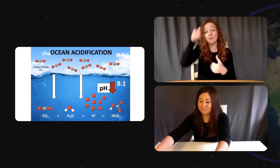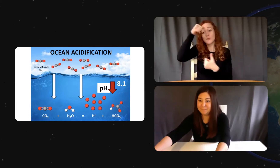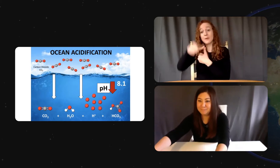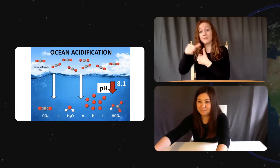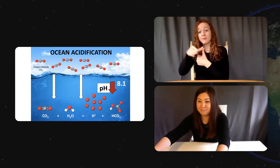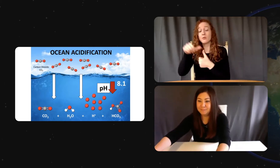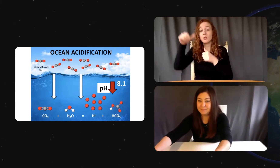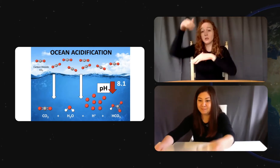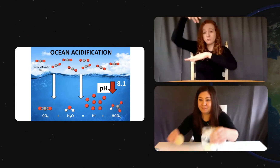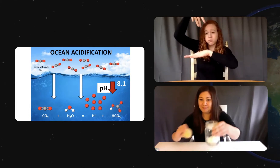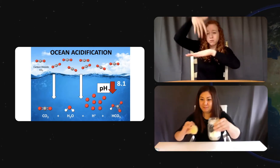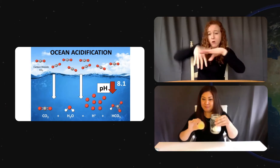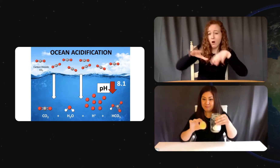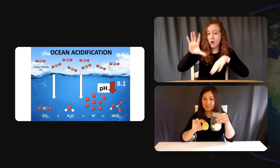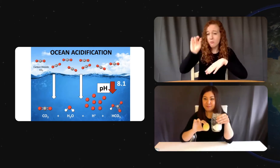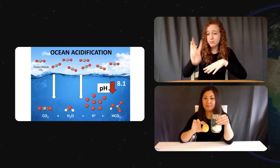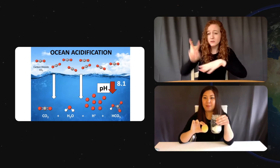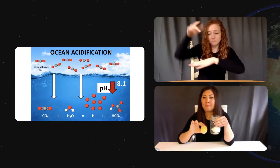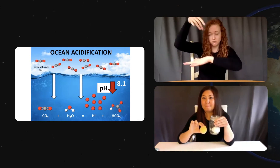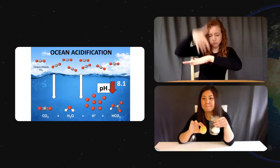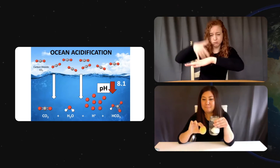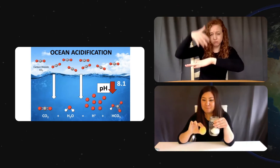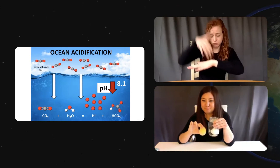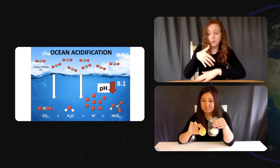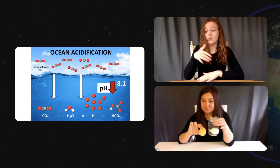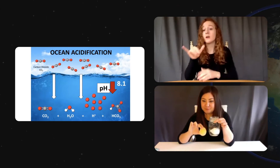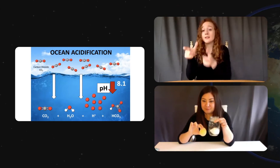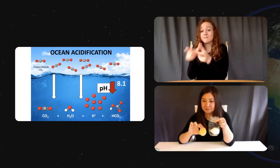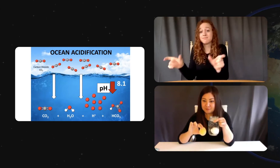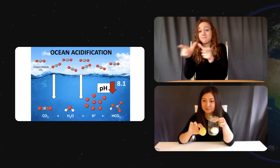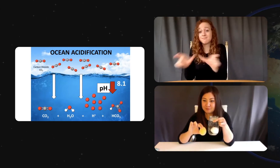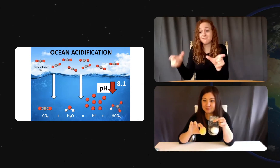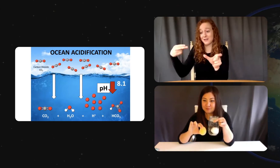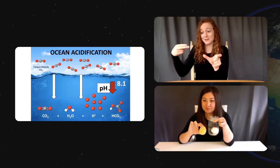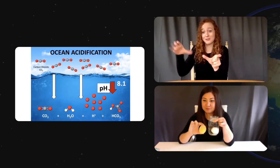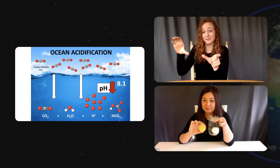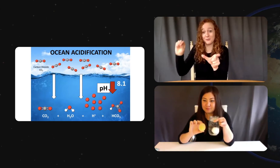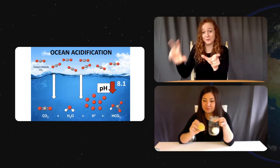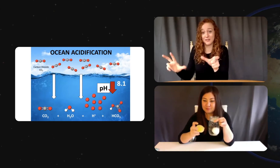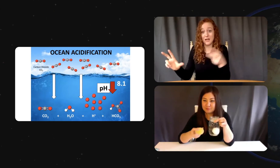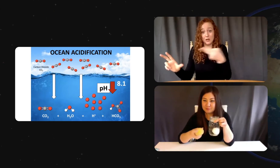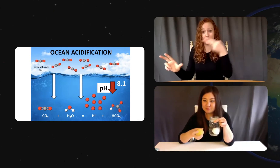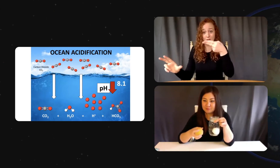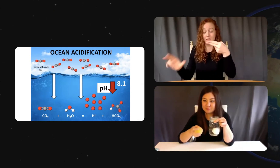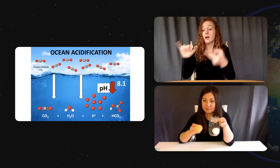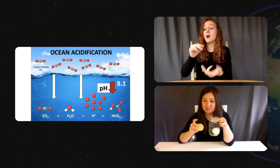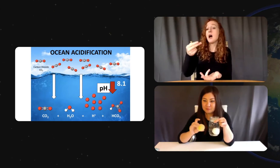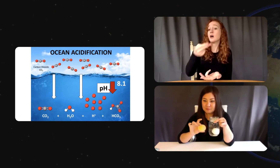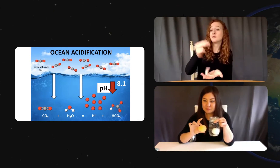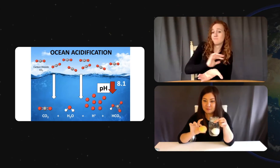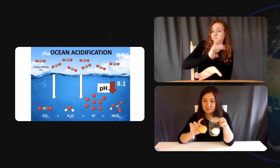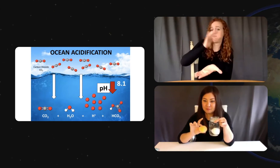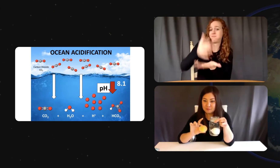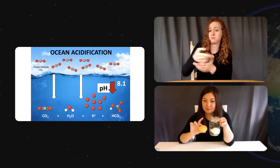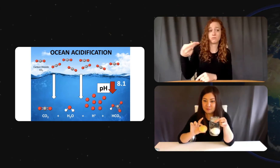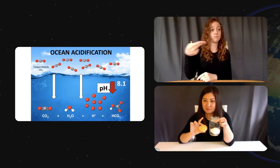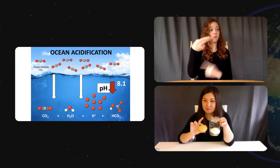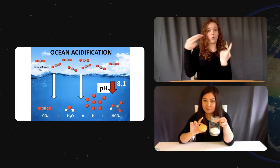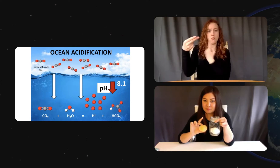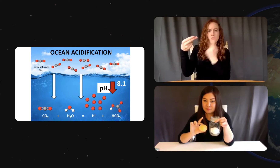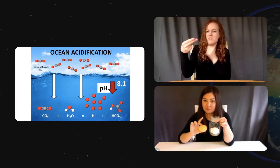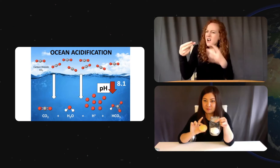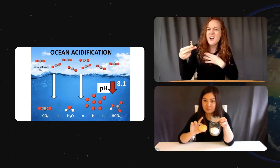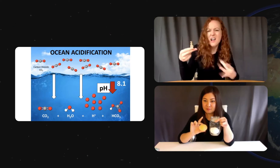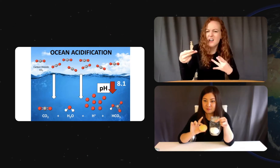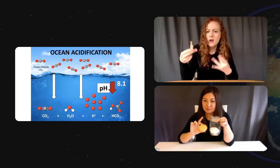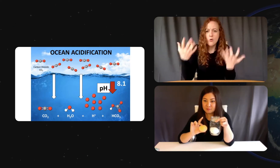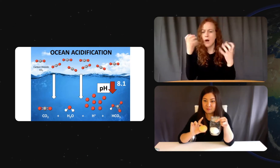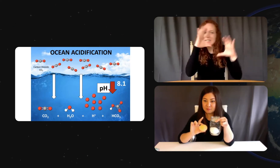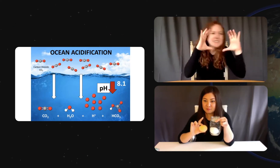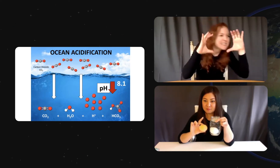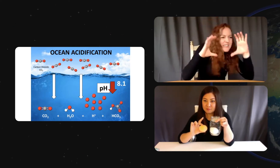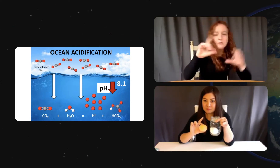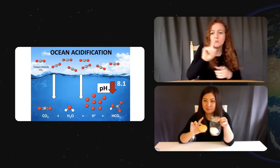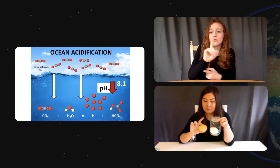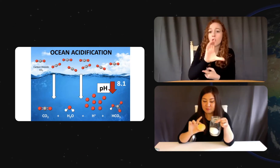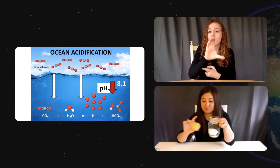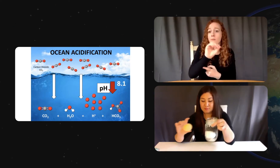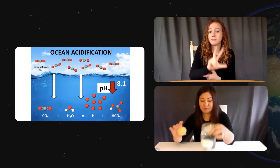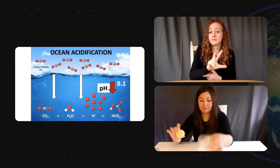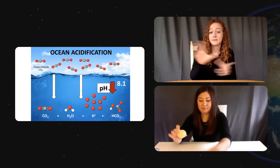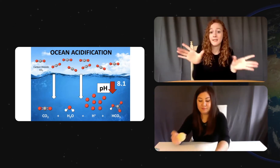Remember, the carbon dioxide is absorbed into the ocean, then separated into bicarbonate